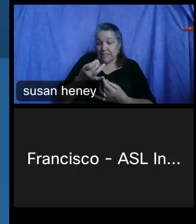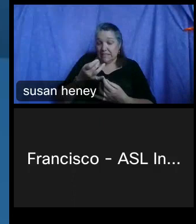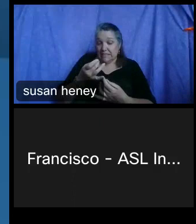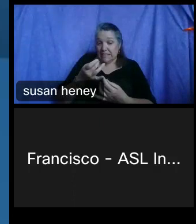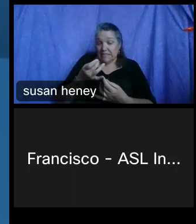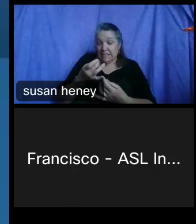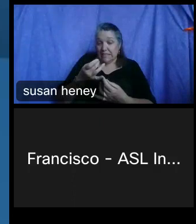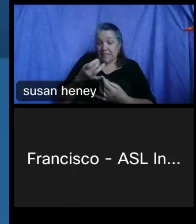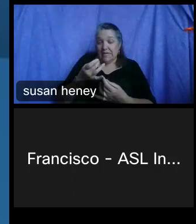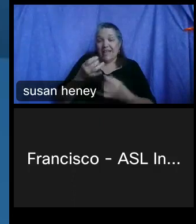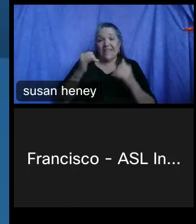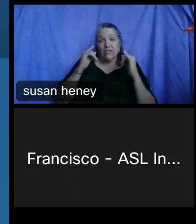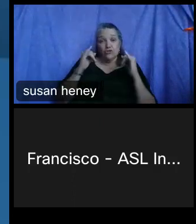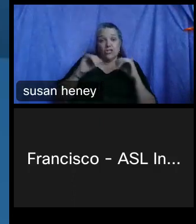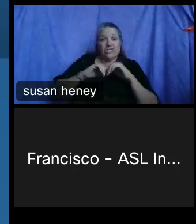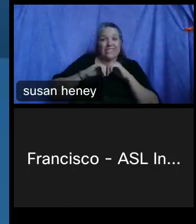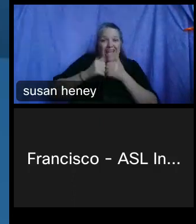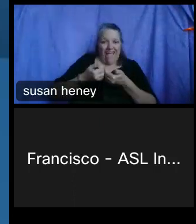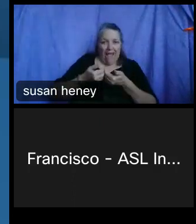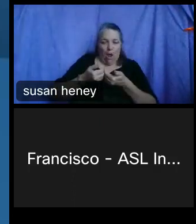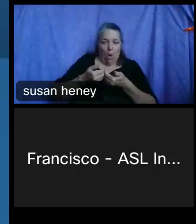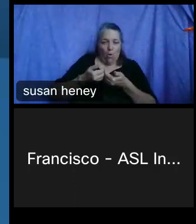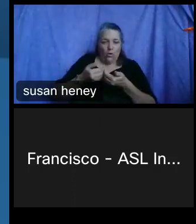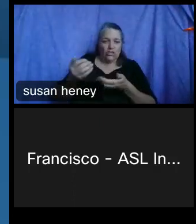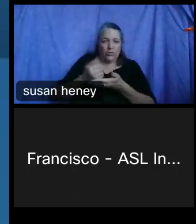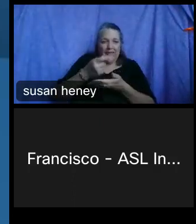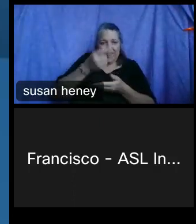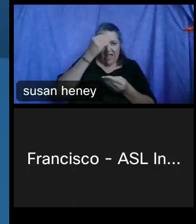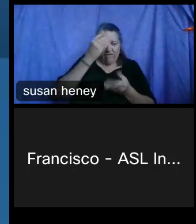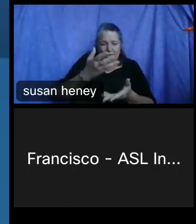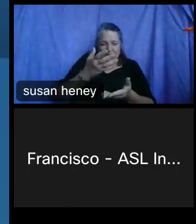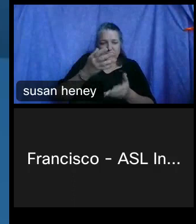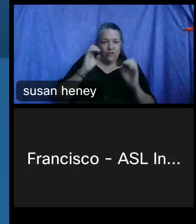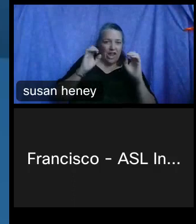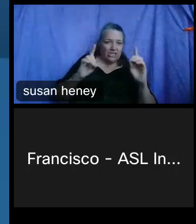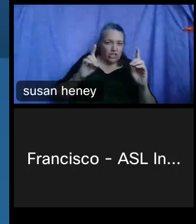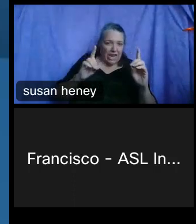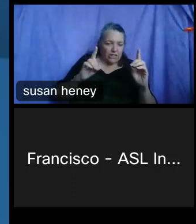the instructions of how to get those, the detailed information for educational attainment and all the